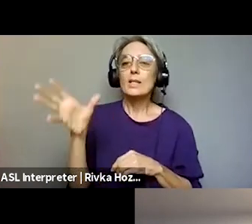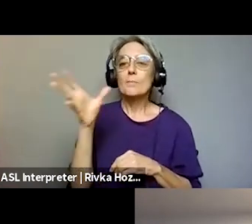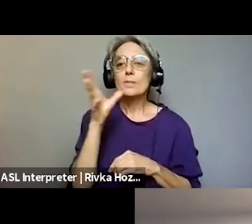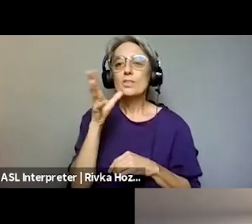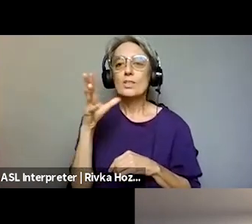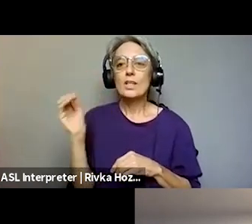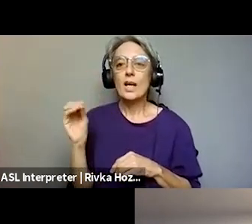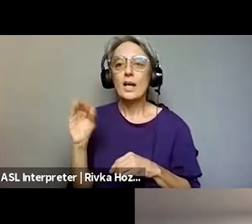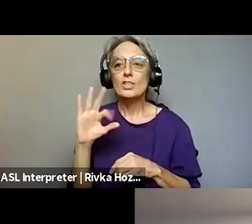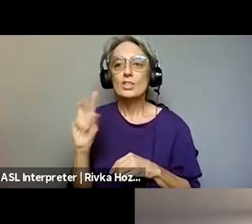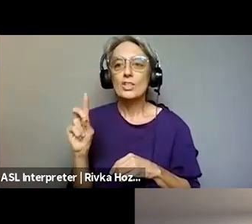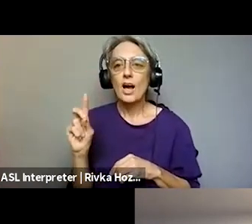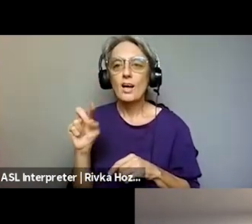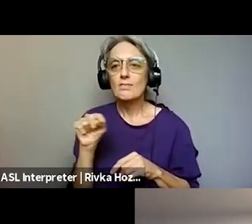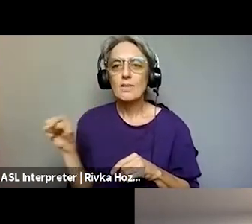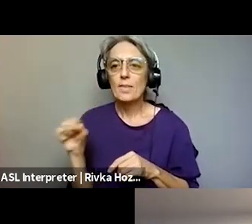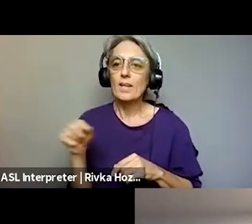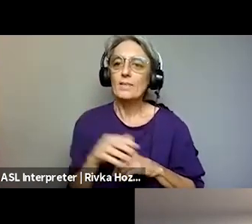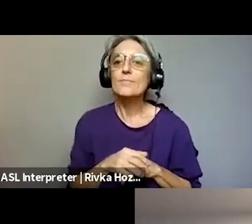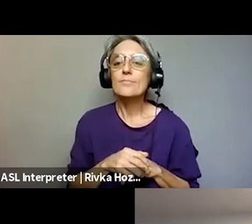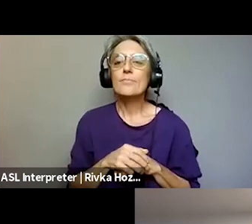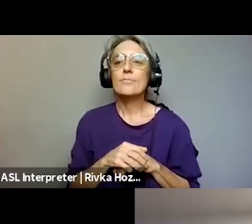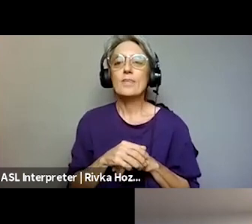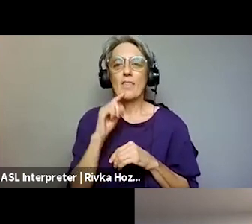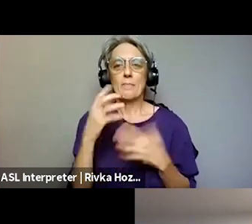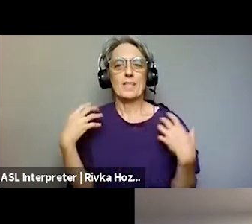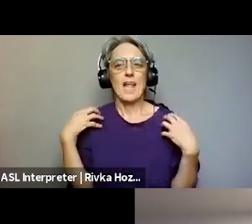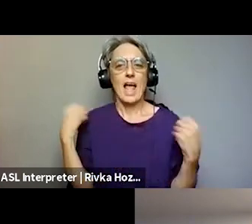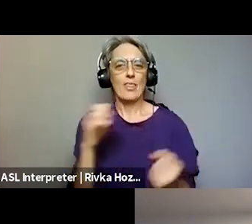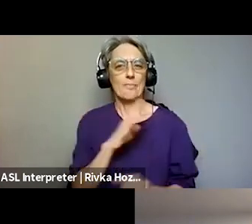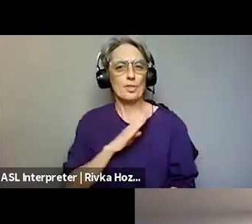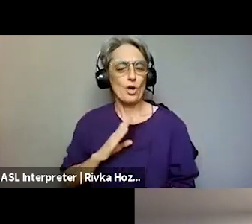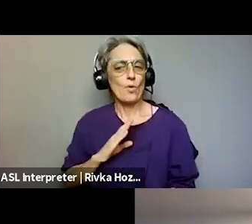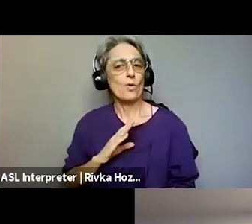and those practitioners for example the Department of Public Health. I’m going to just be U.S.